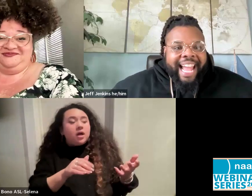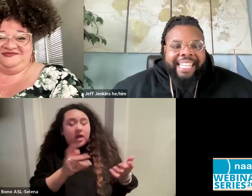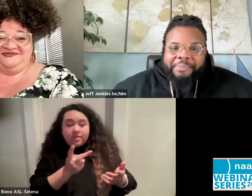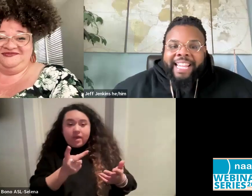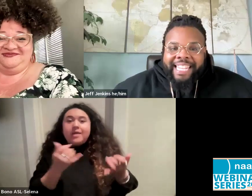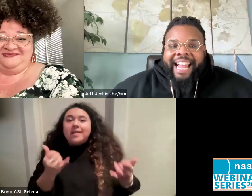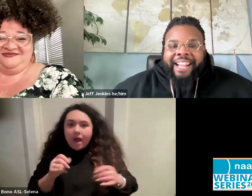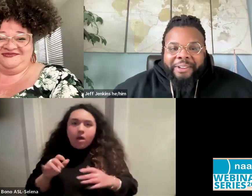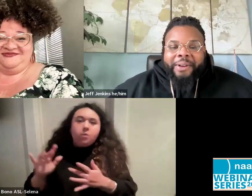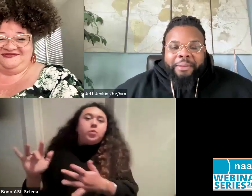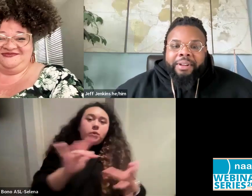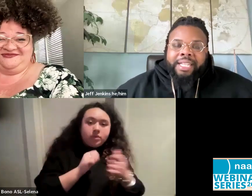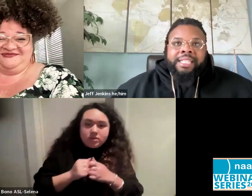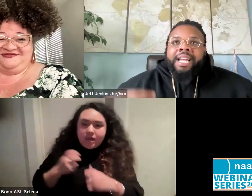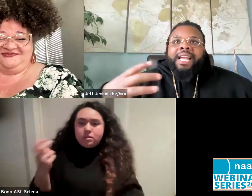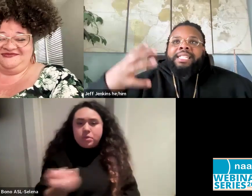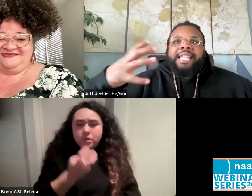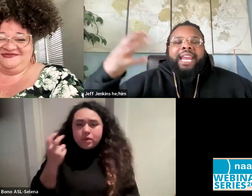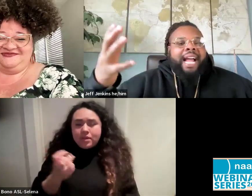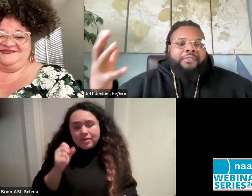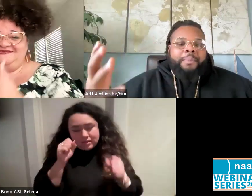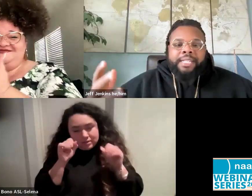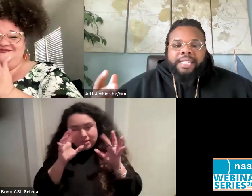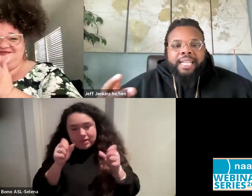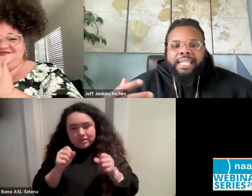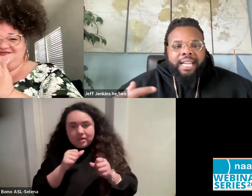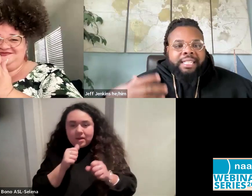that to me is like incredible because it's just that lack of representation is.